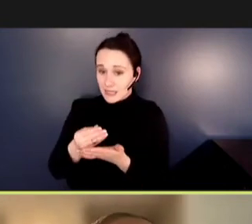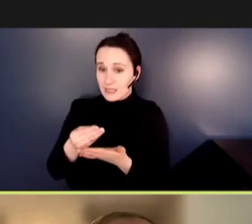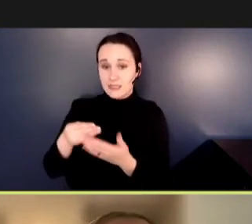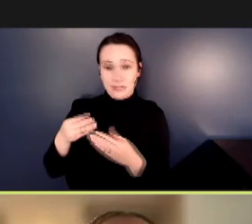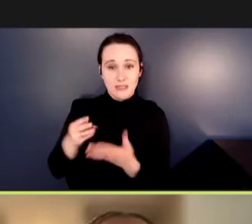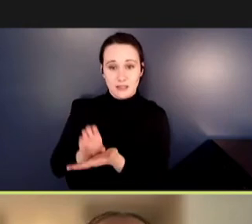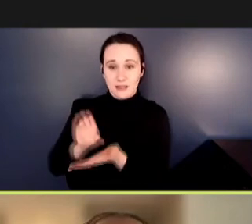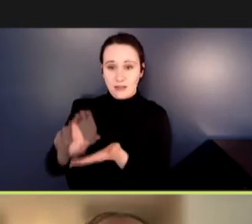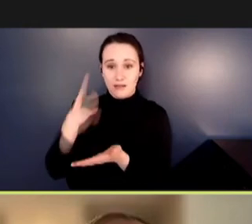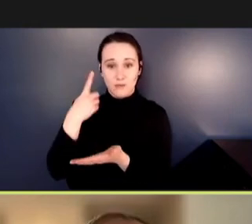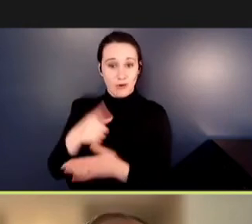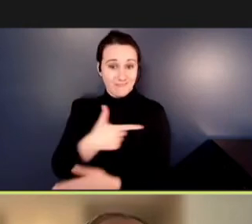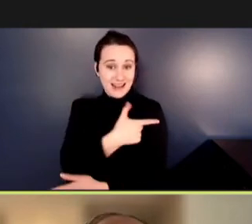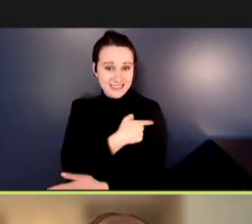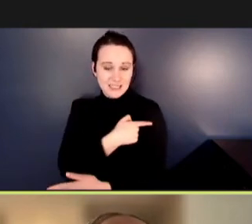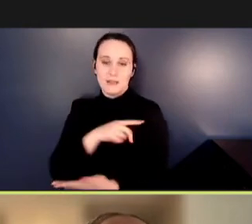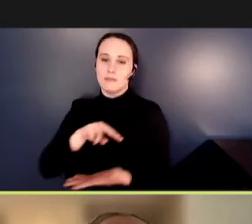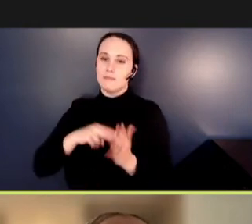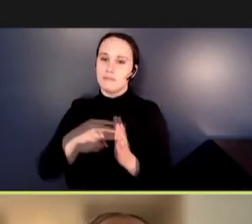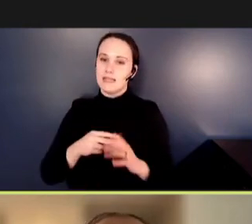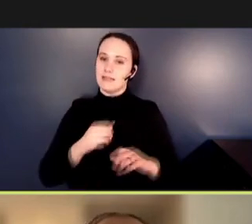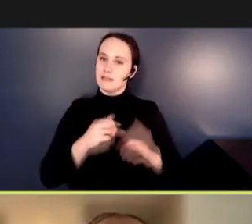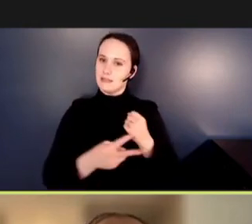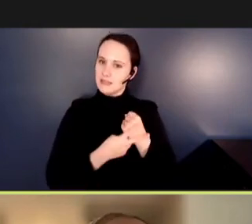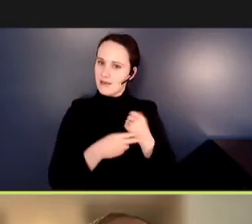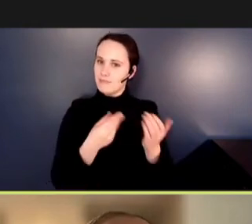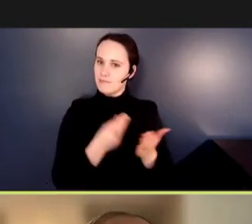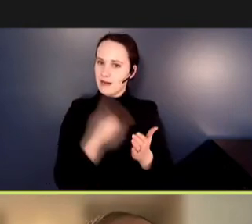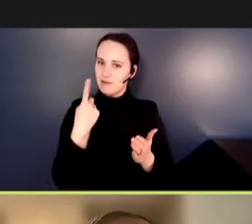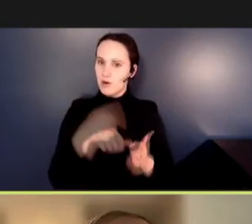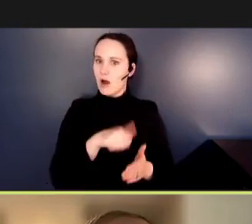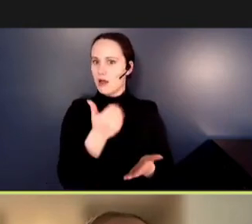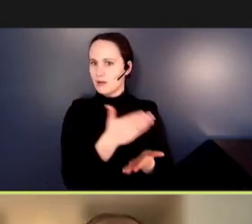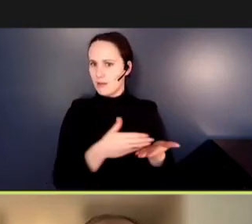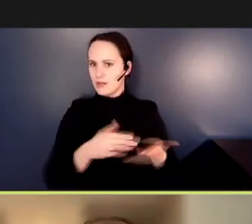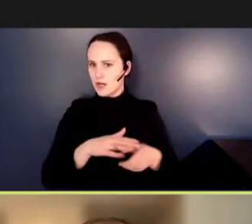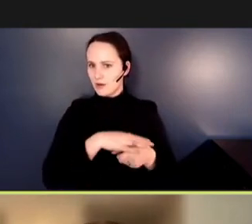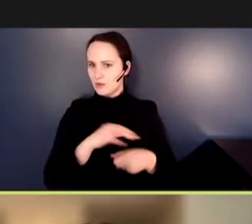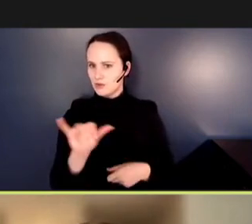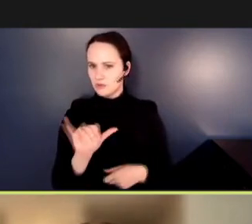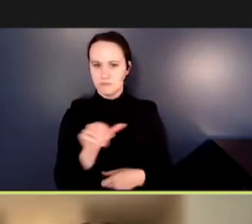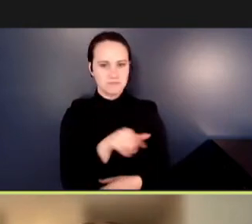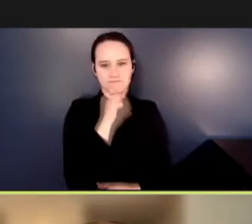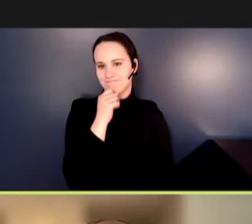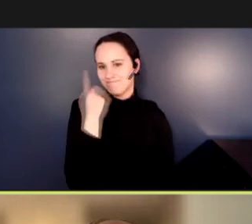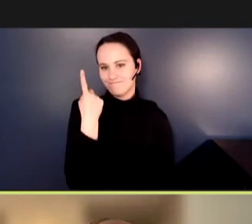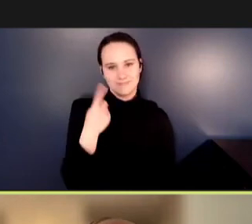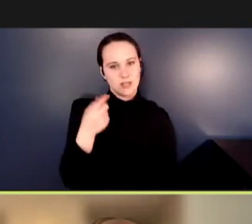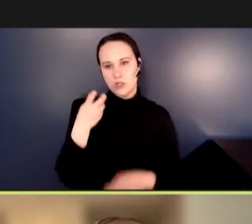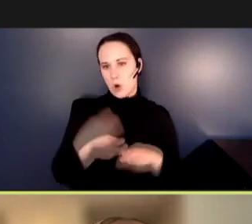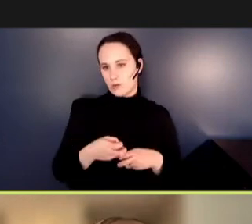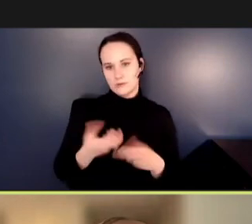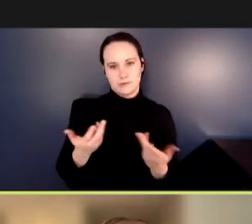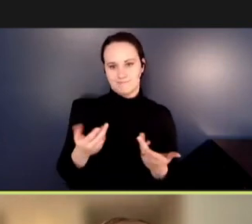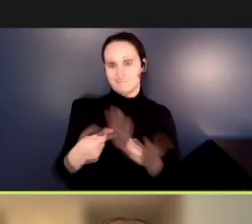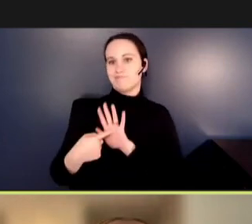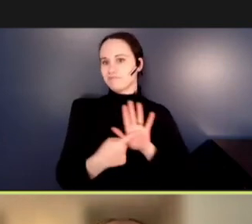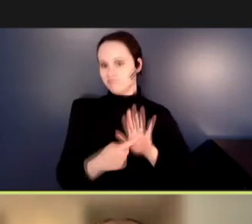other parts of the budget in ways that's just not always so easy to quantify. And so that is another